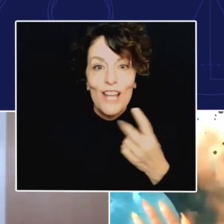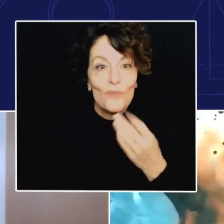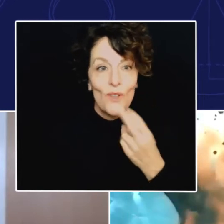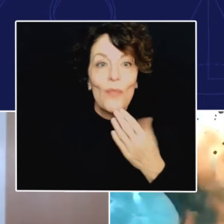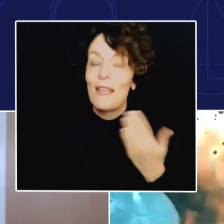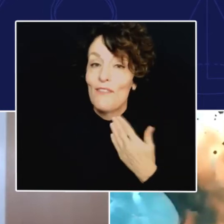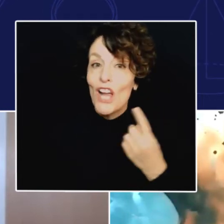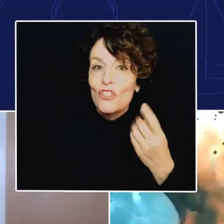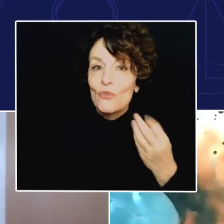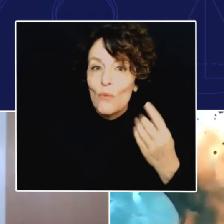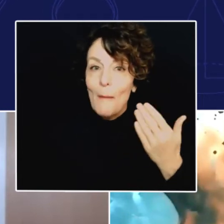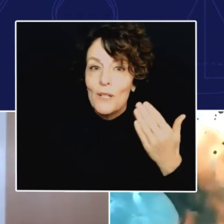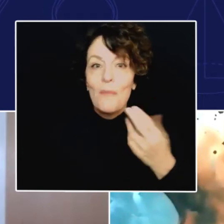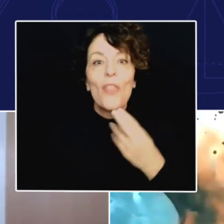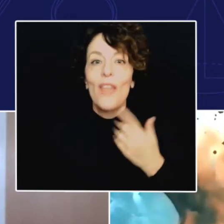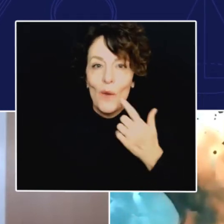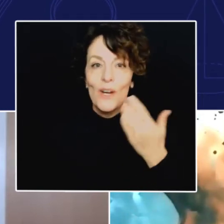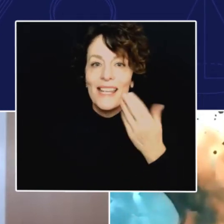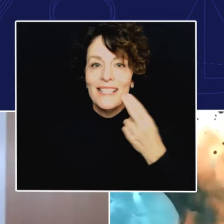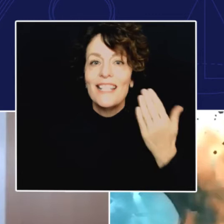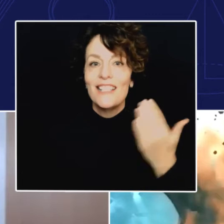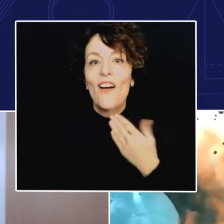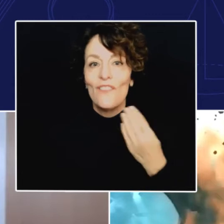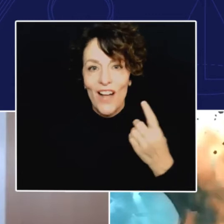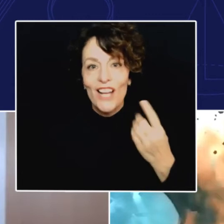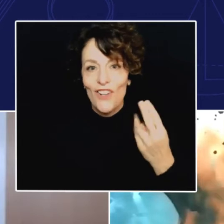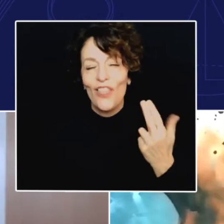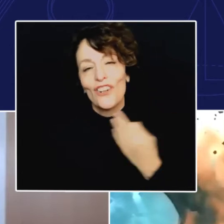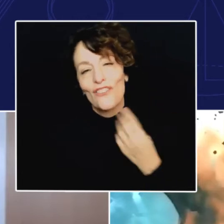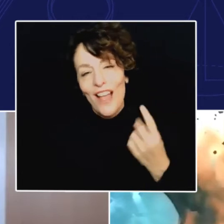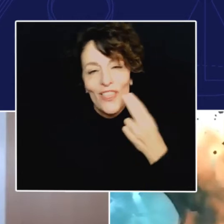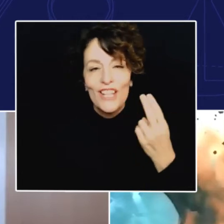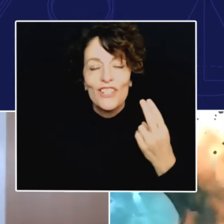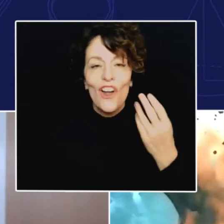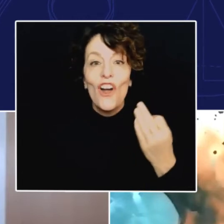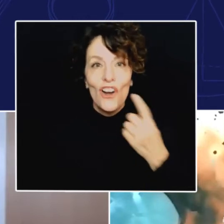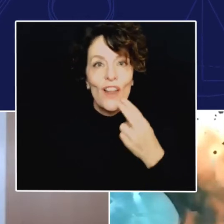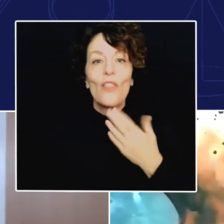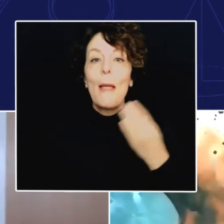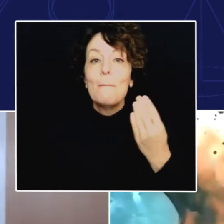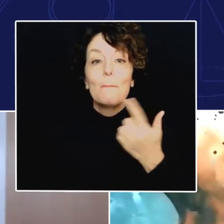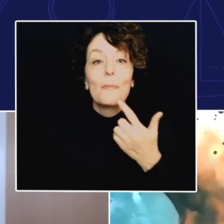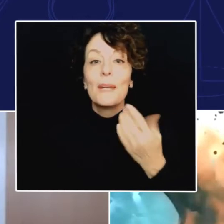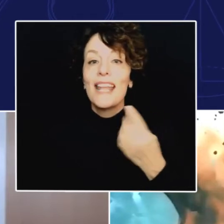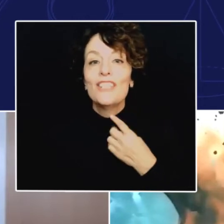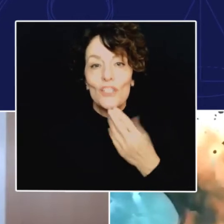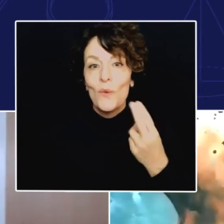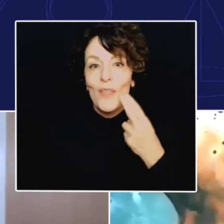So if I drop them, they're really easy...to find on the ground. These are a little bit harder, they kind of blend into the carpet, and--